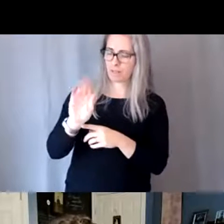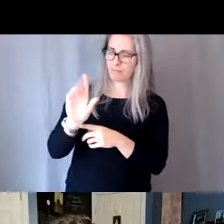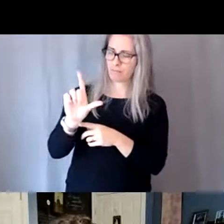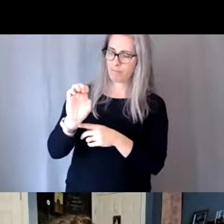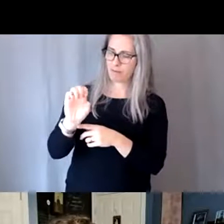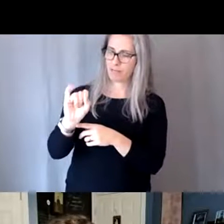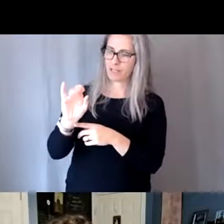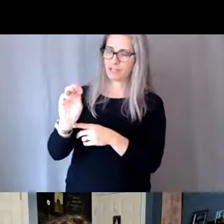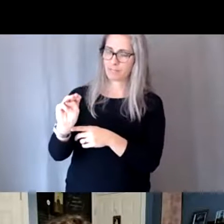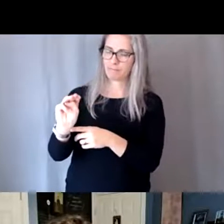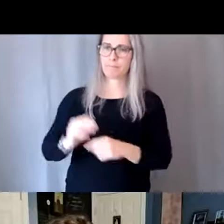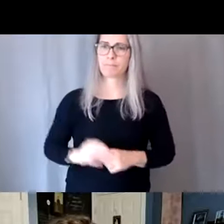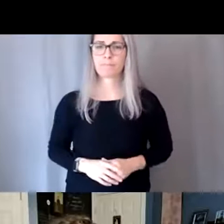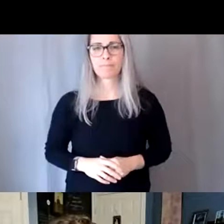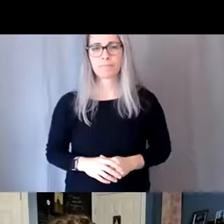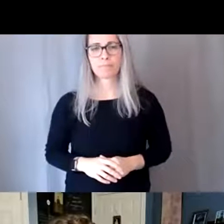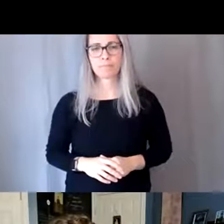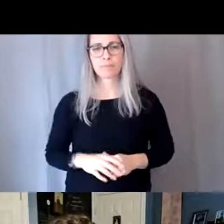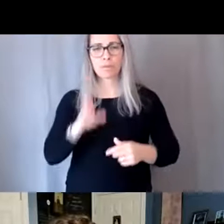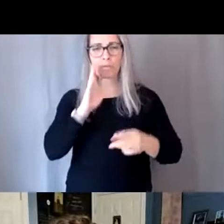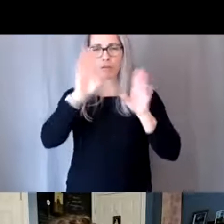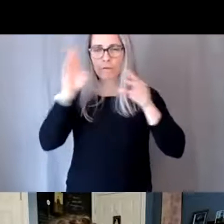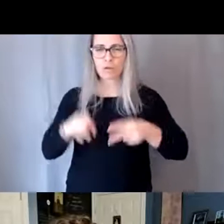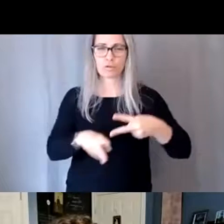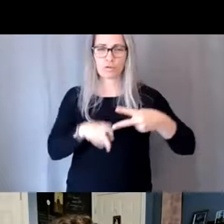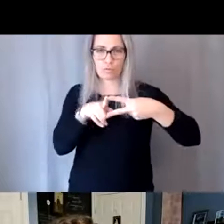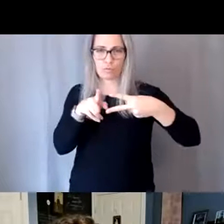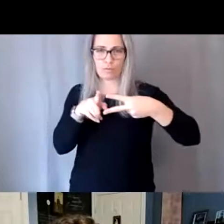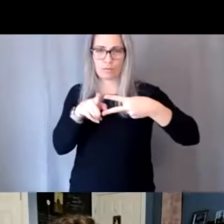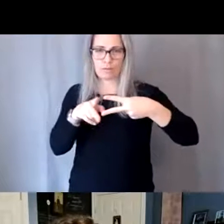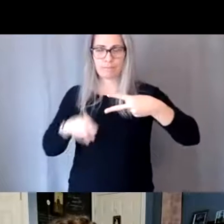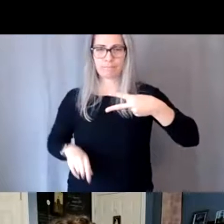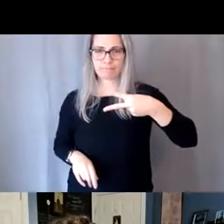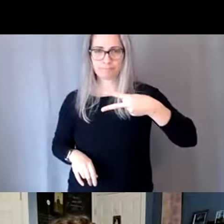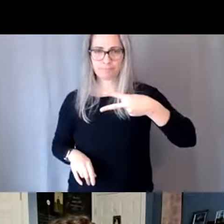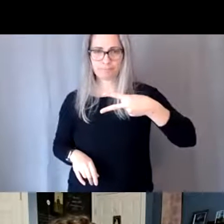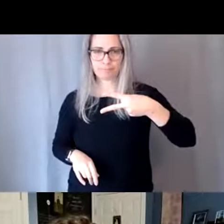these two particular examples so one is looking at how the definition or understanding of